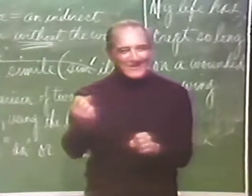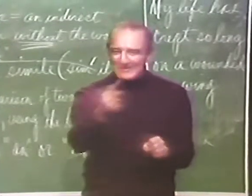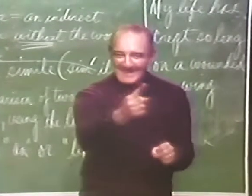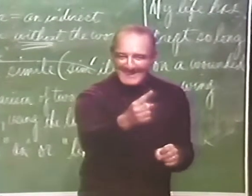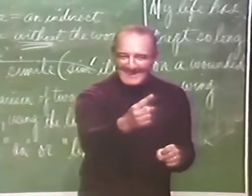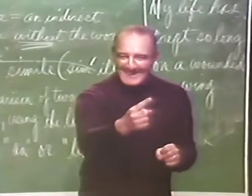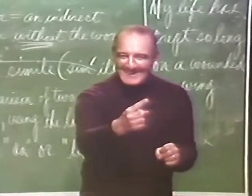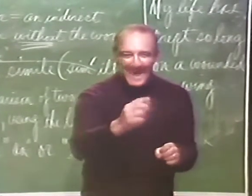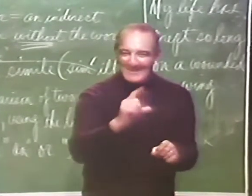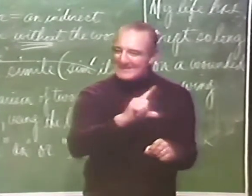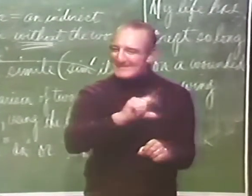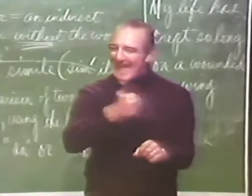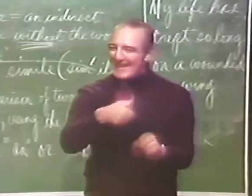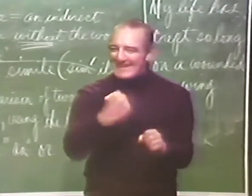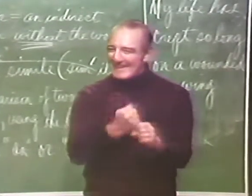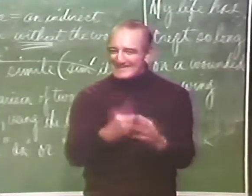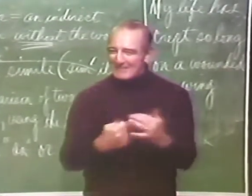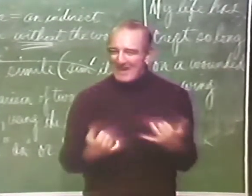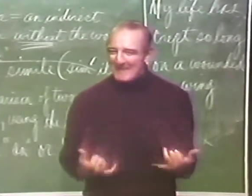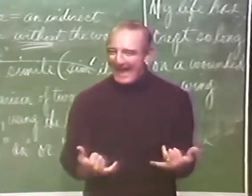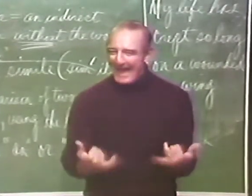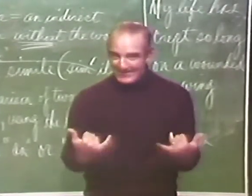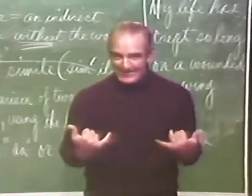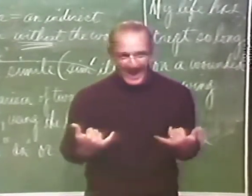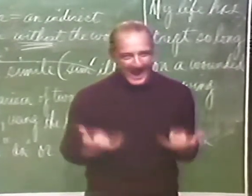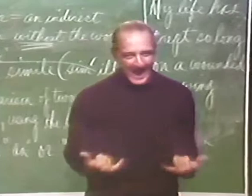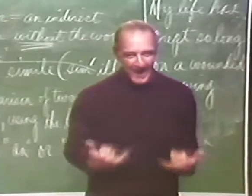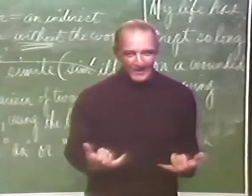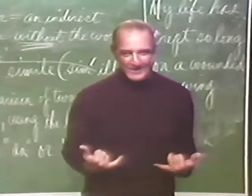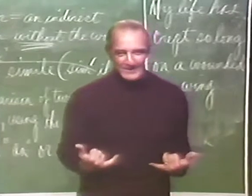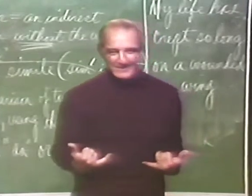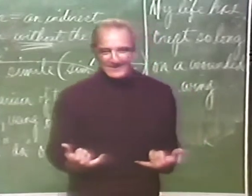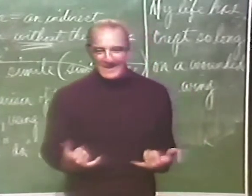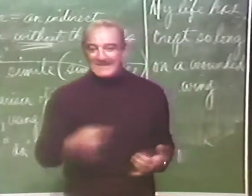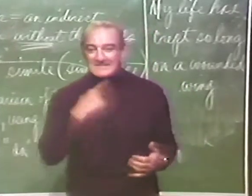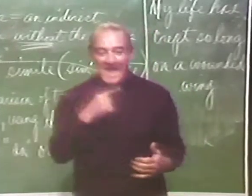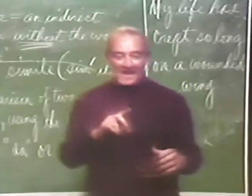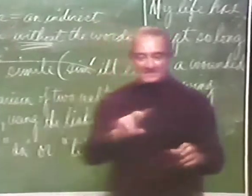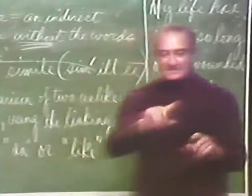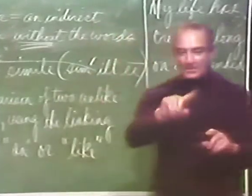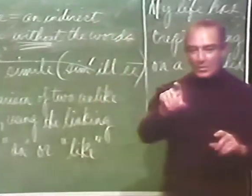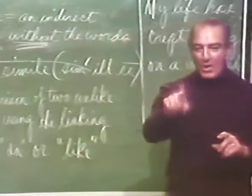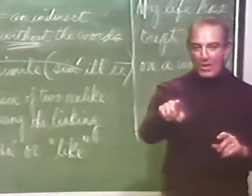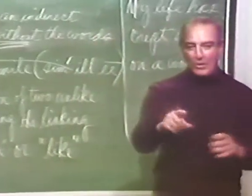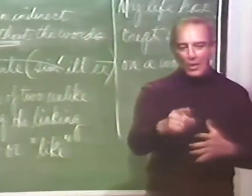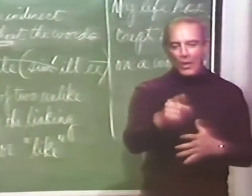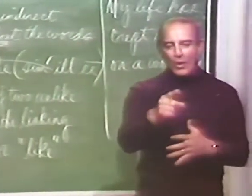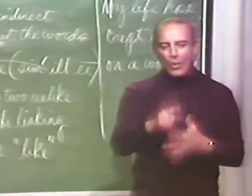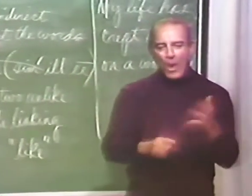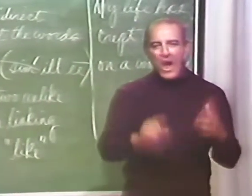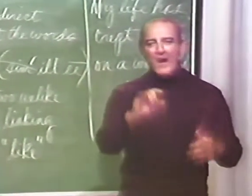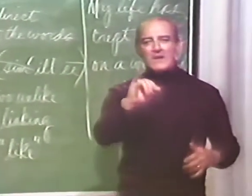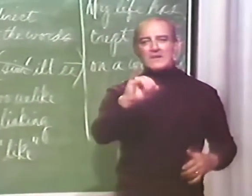NOT TOMORROW, NOT NEXT WEEK, NOT NEXT YEAR, NOT 10 YEARS FROM NOW.